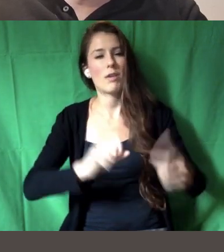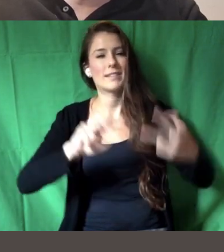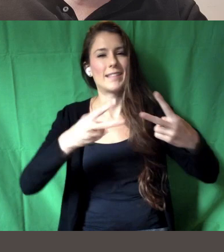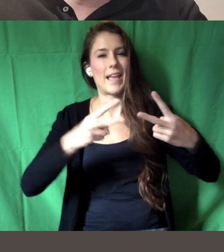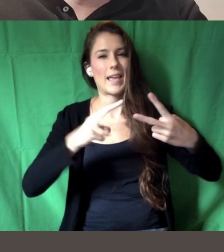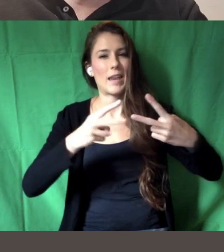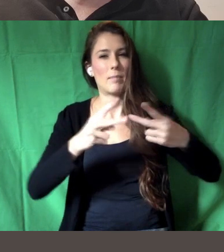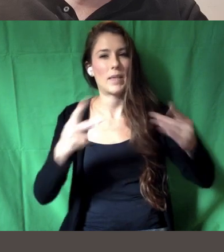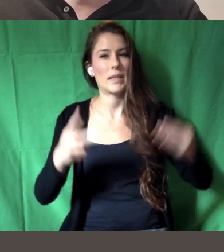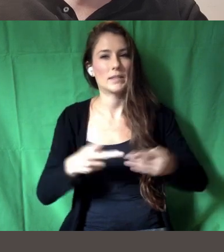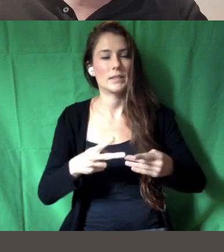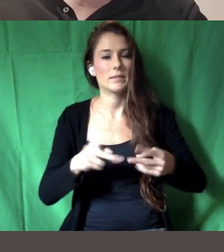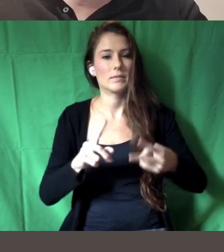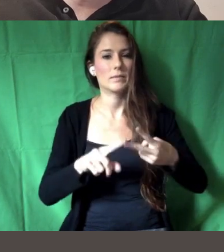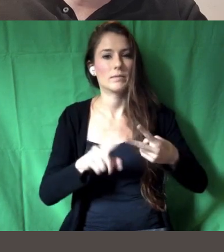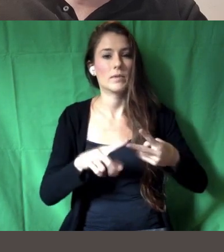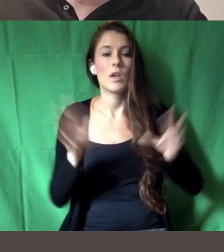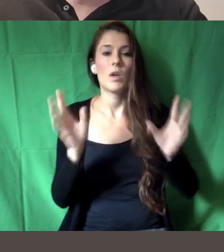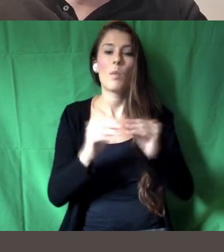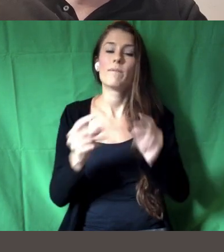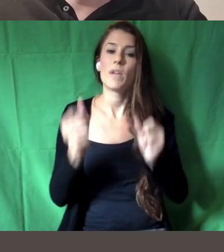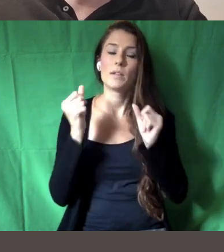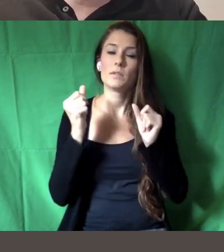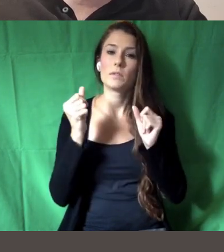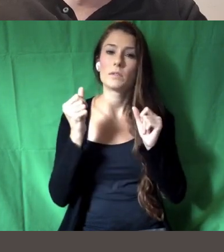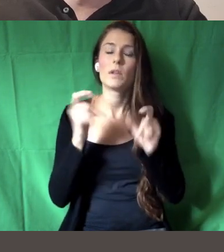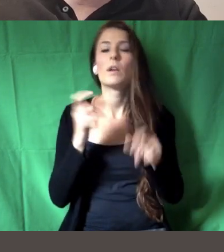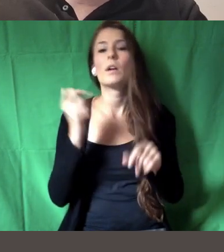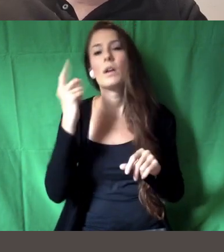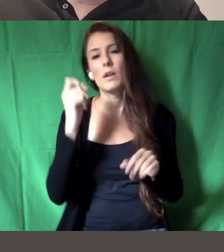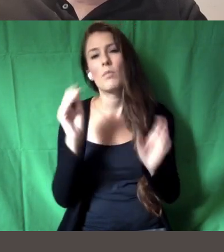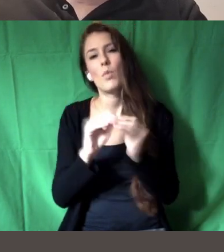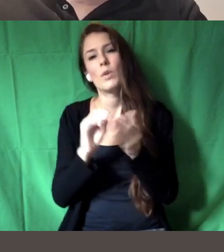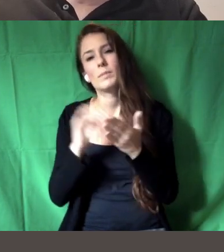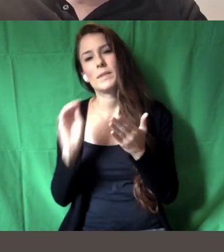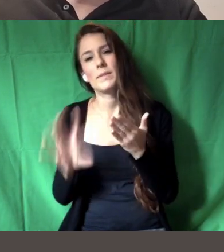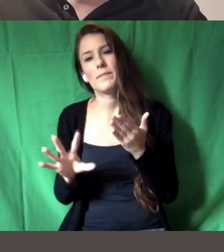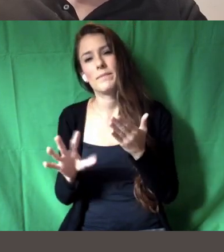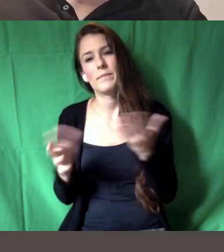strong candidate for second choice. It's faster. However, it's more expensive.